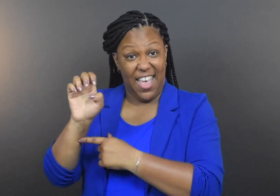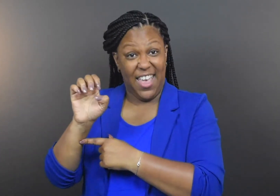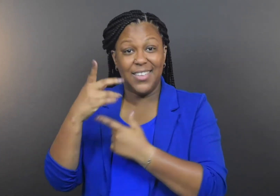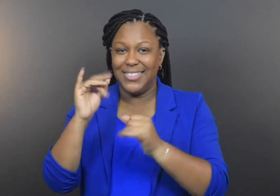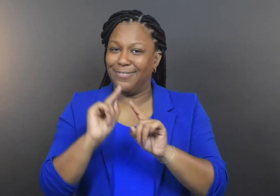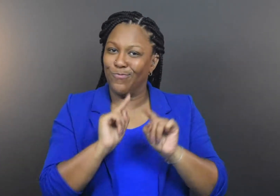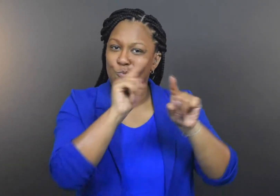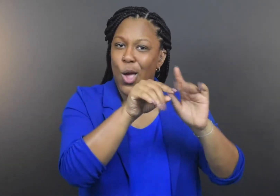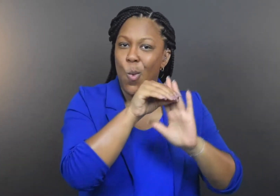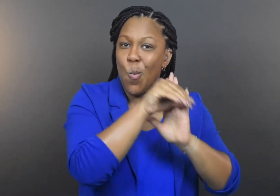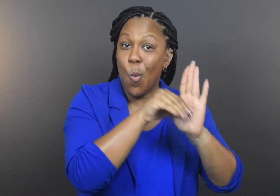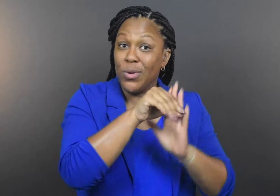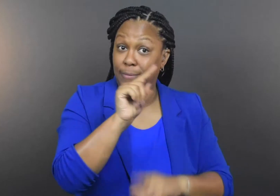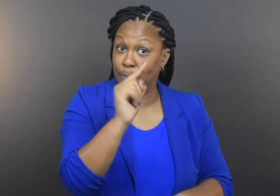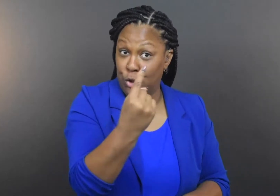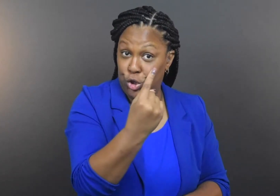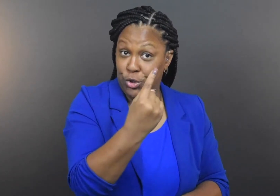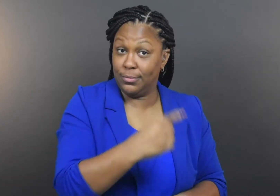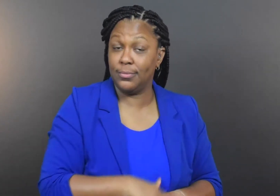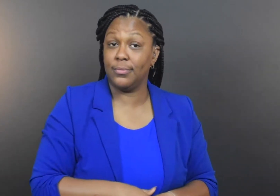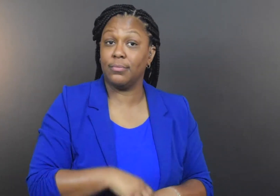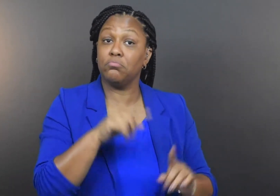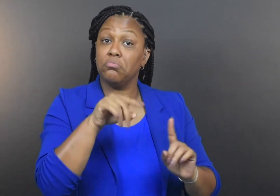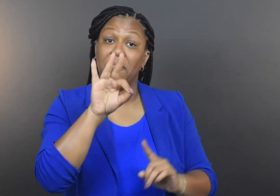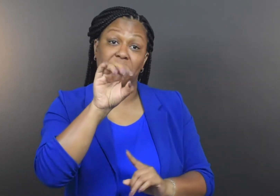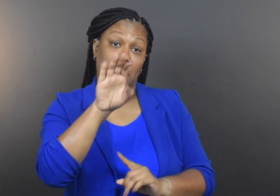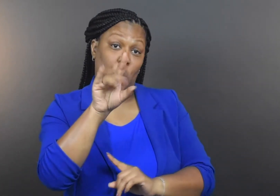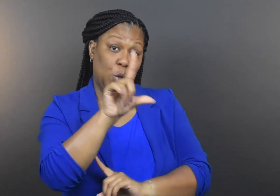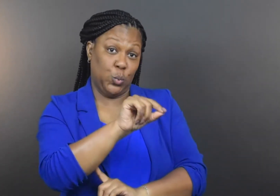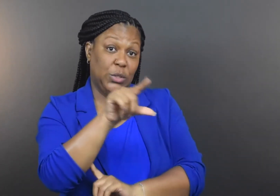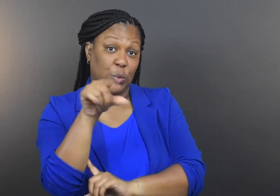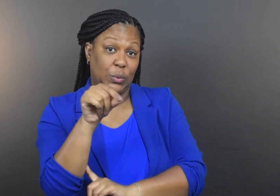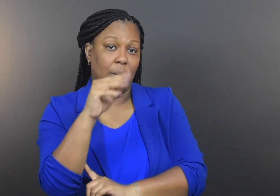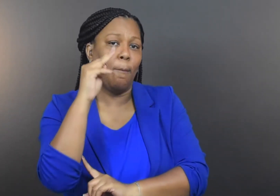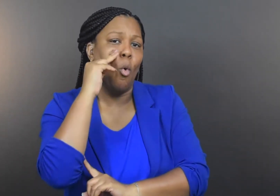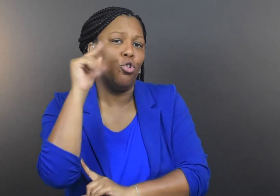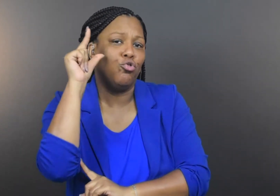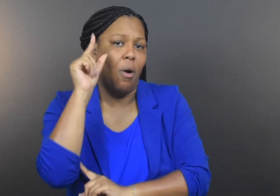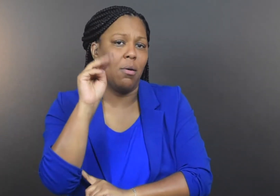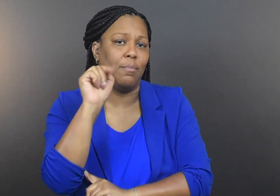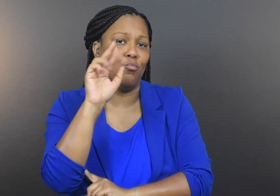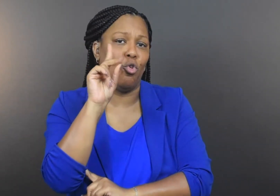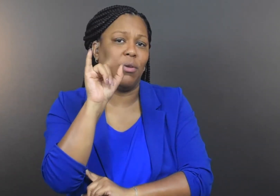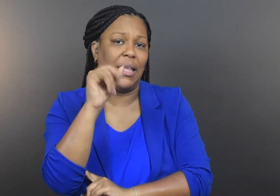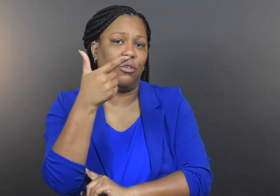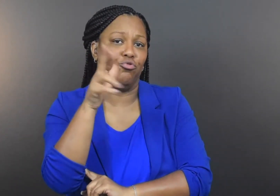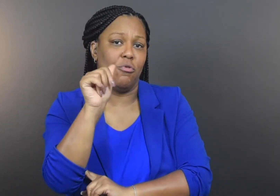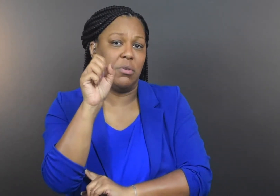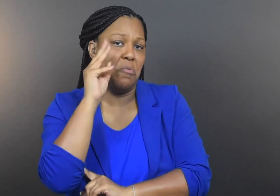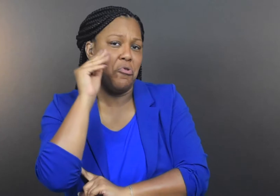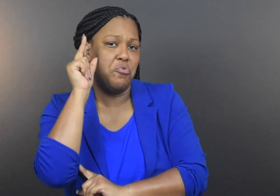Anne went to New Orleans first. In February 2020, Mardi Gras revelers